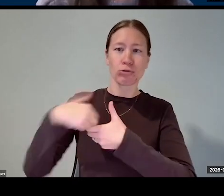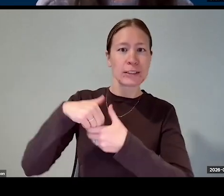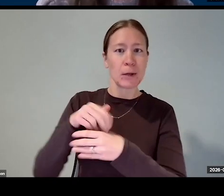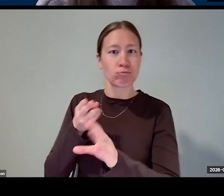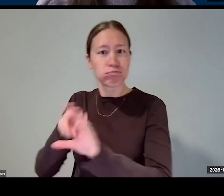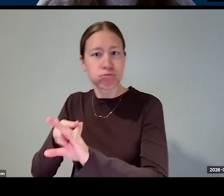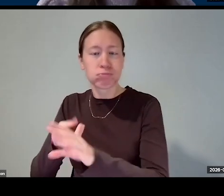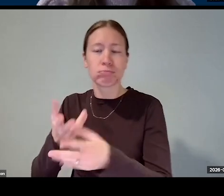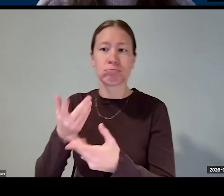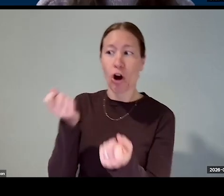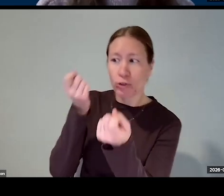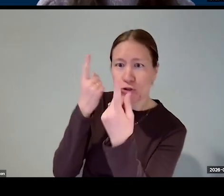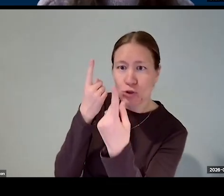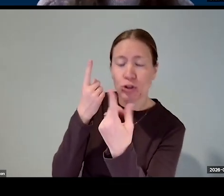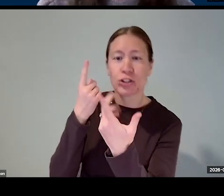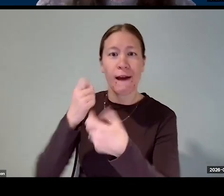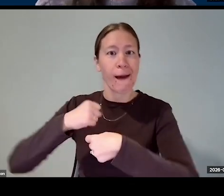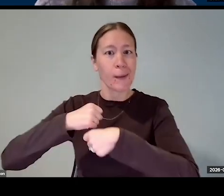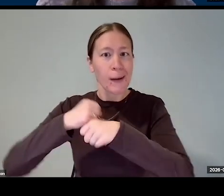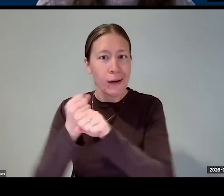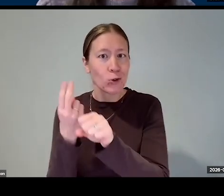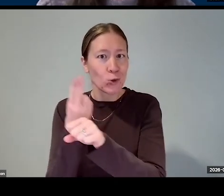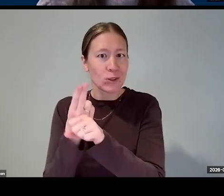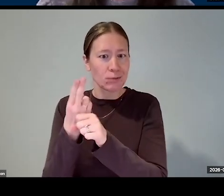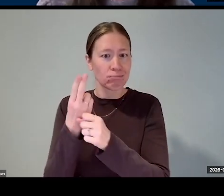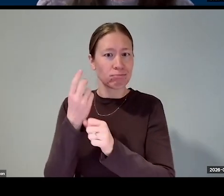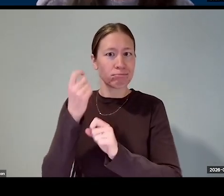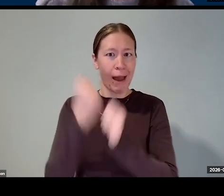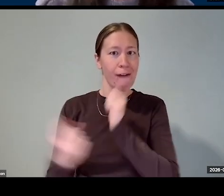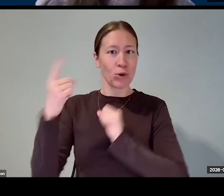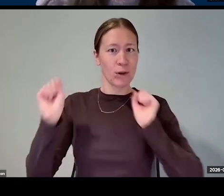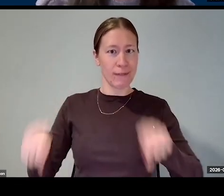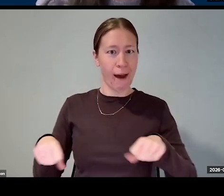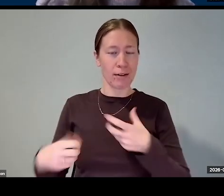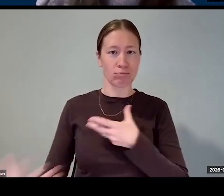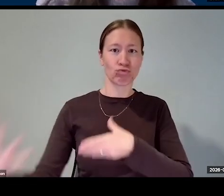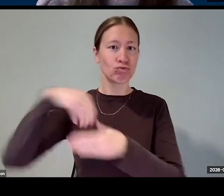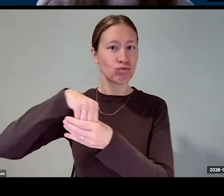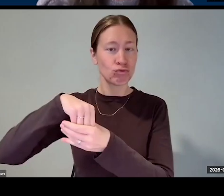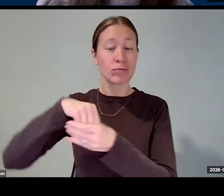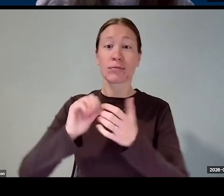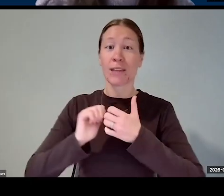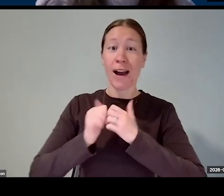understood, and made use of by all. The way we do this is by centering our guidelines